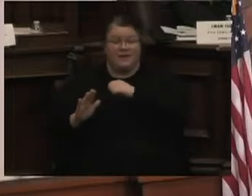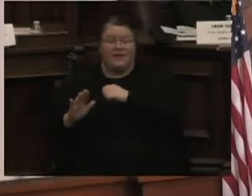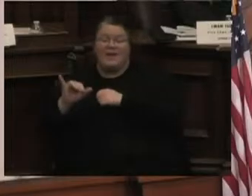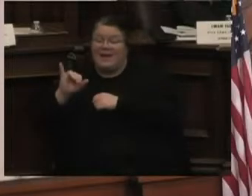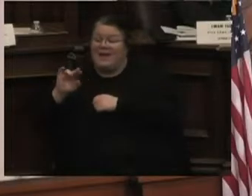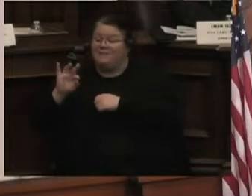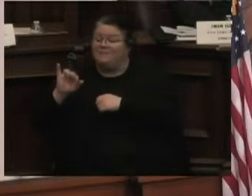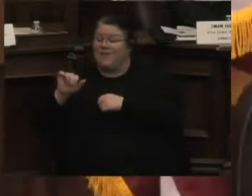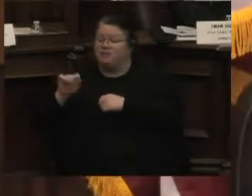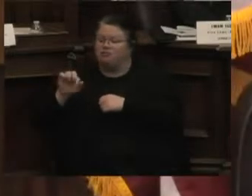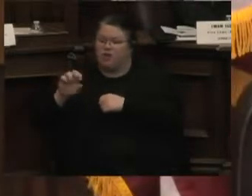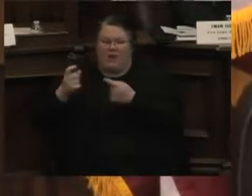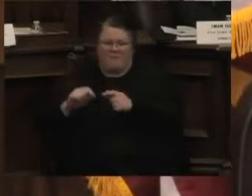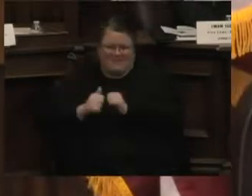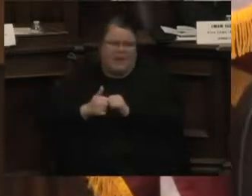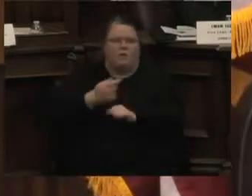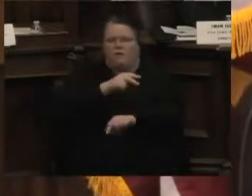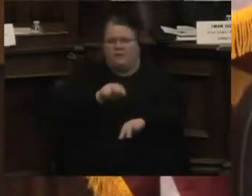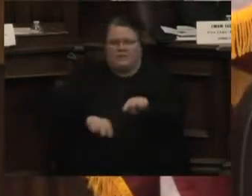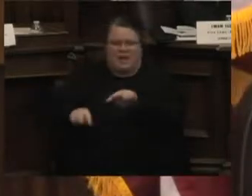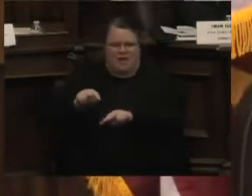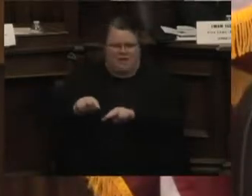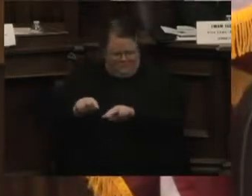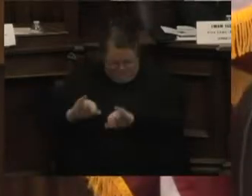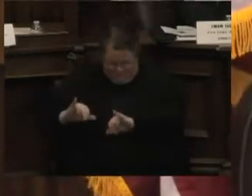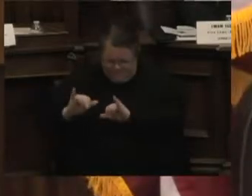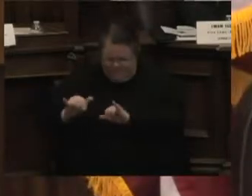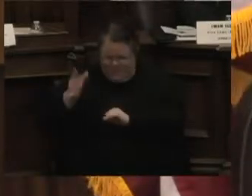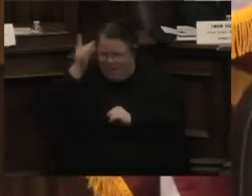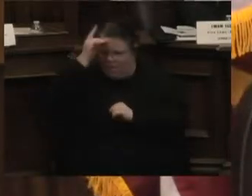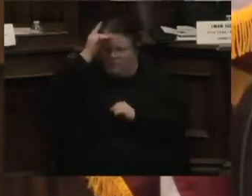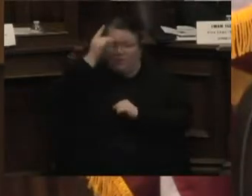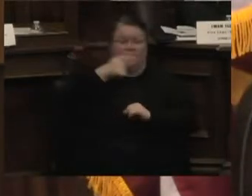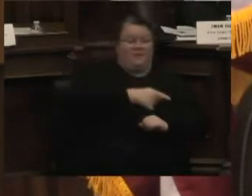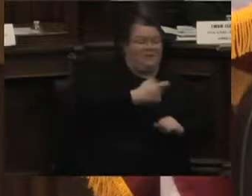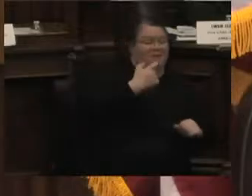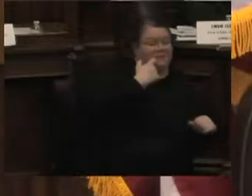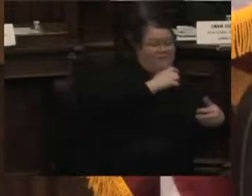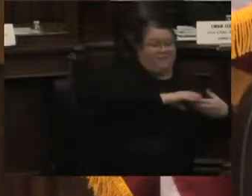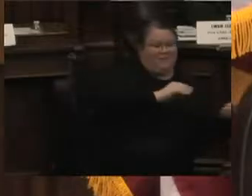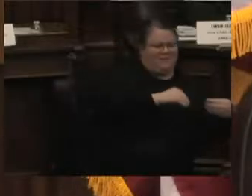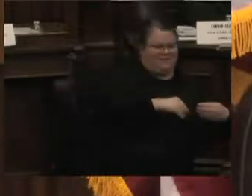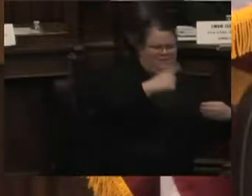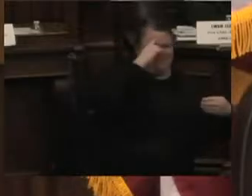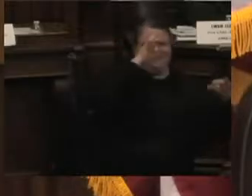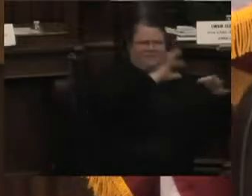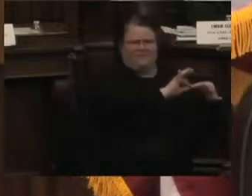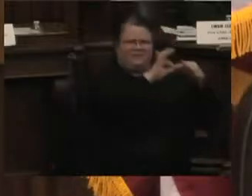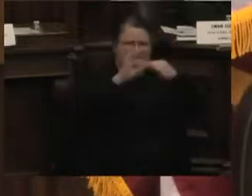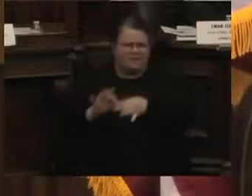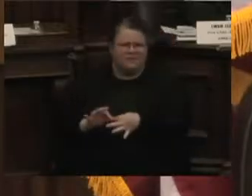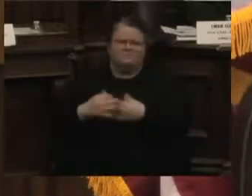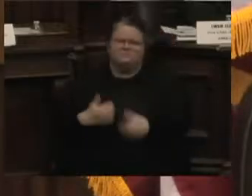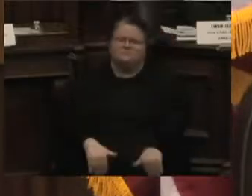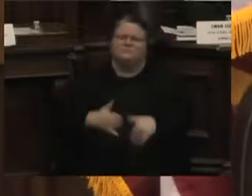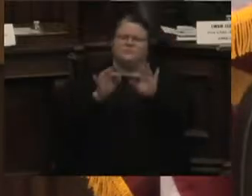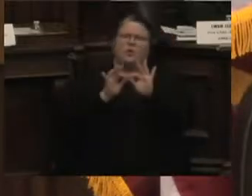something that really resonated with me, which was oversight is infrastructure. I feel like